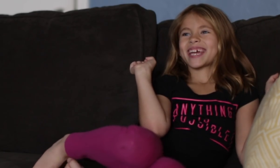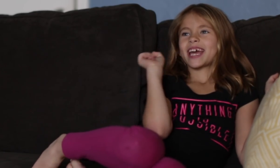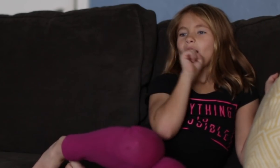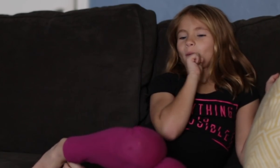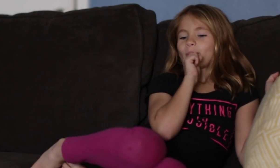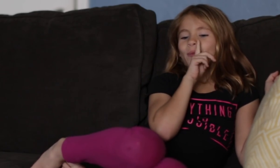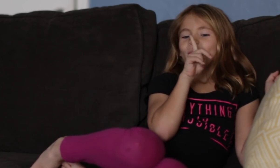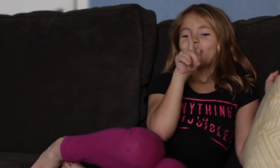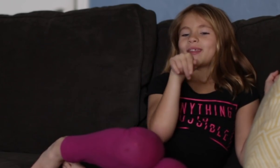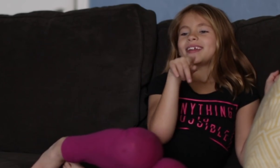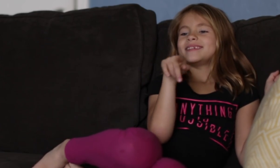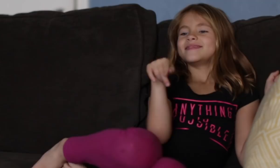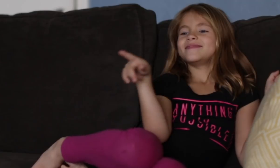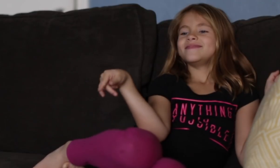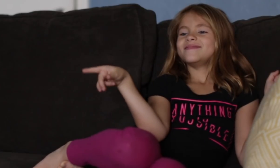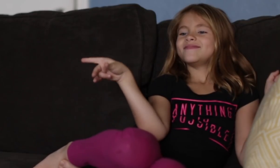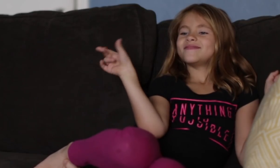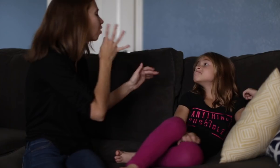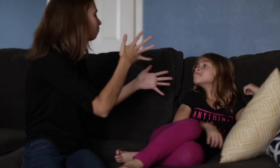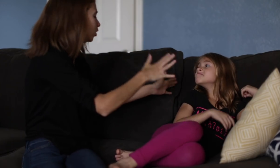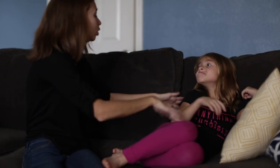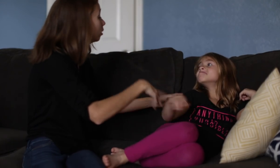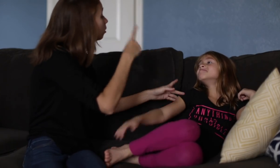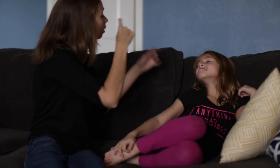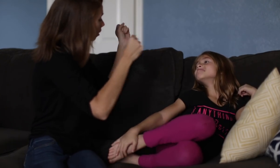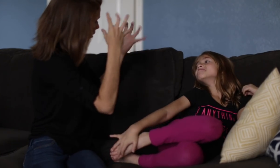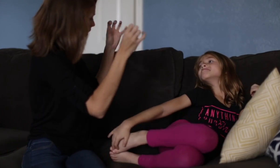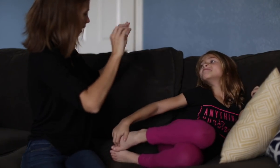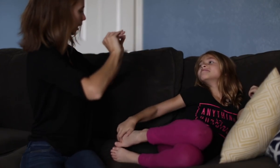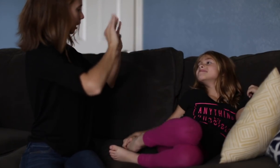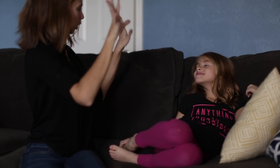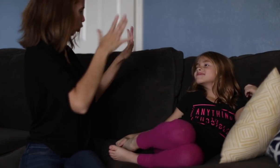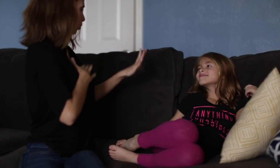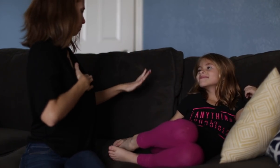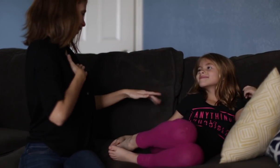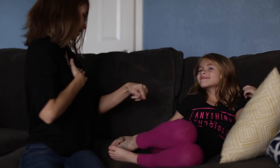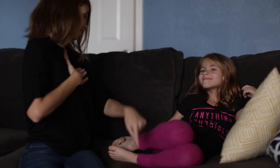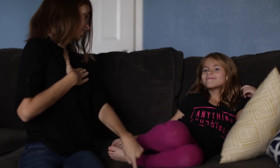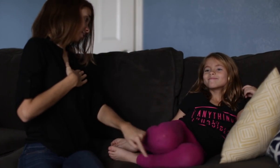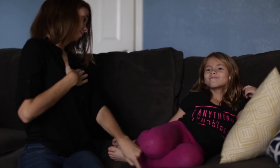(Imagining herself spitting) Please stop being silly and signing clear, Shaylee.